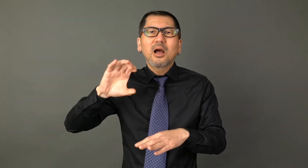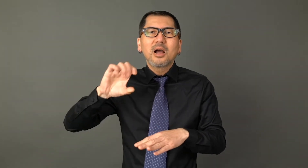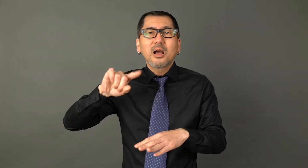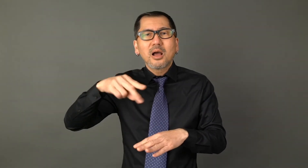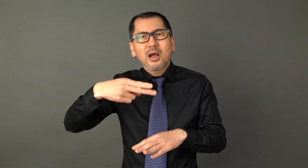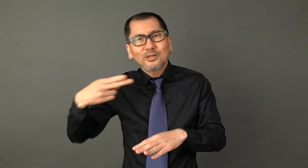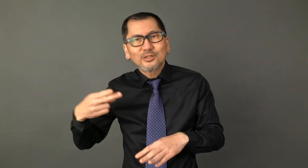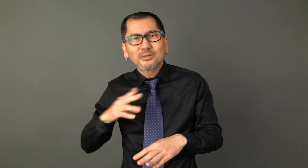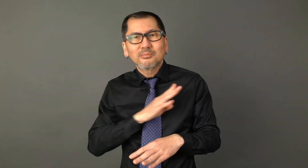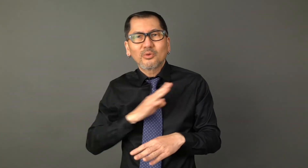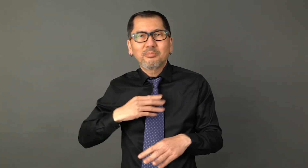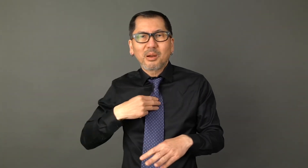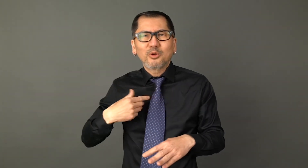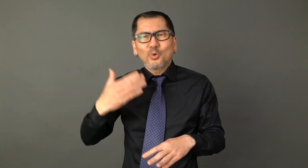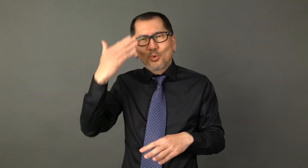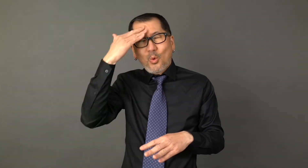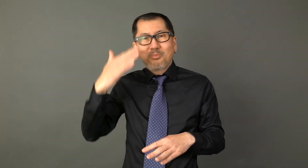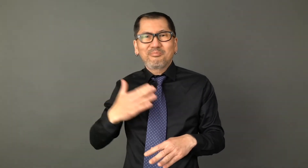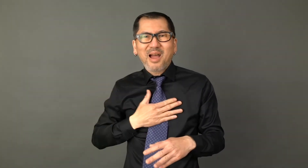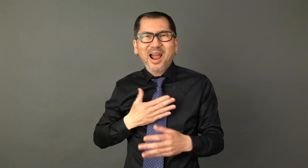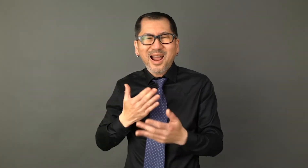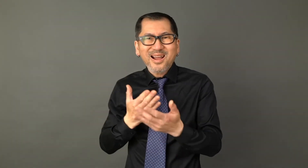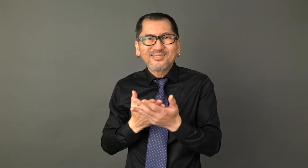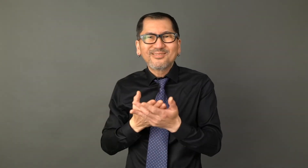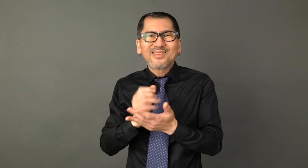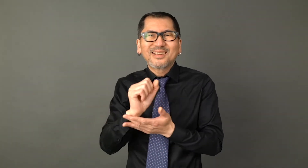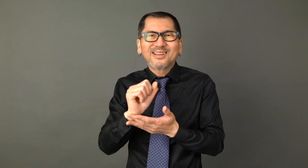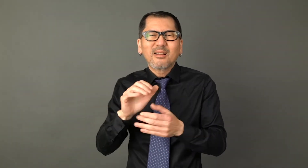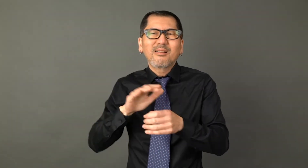But the hospital staff didn't know my background.